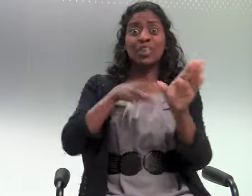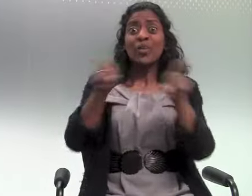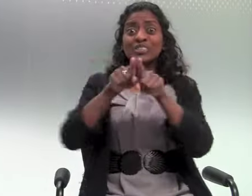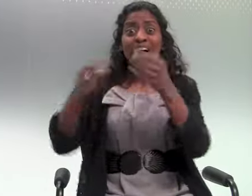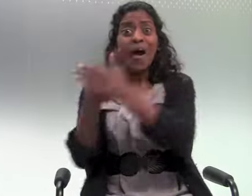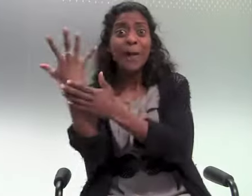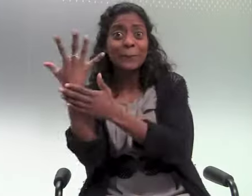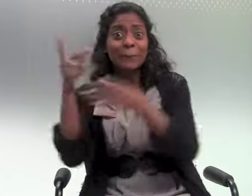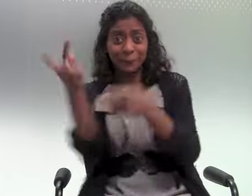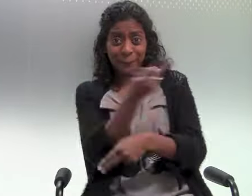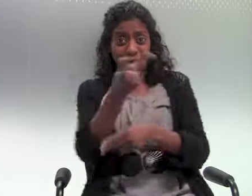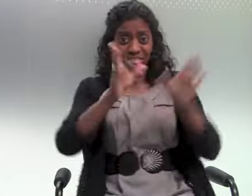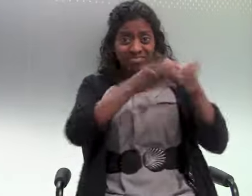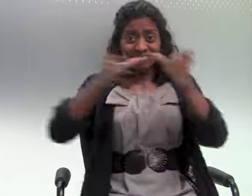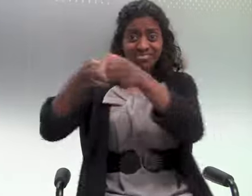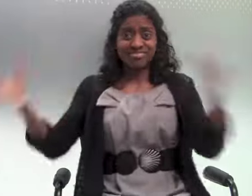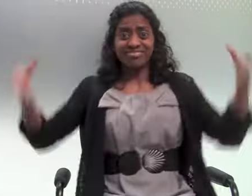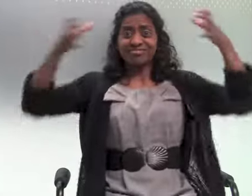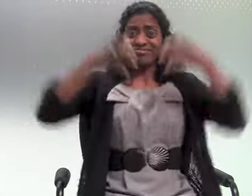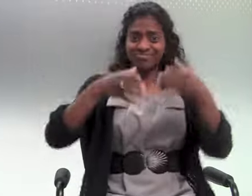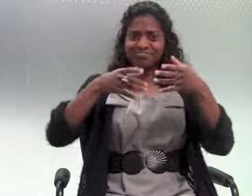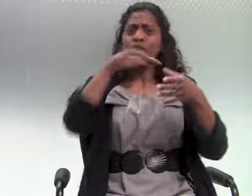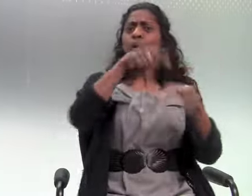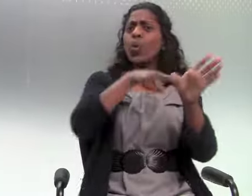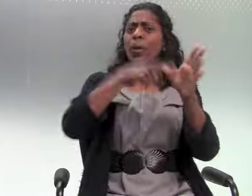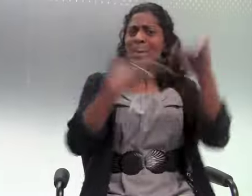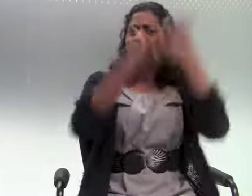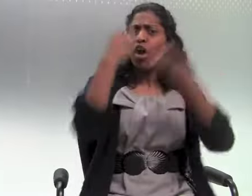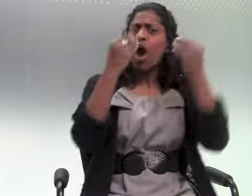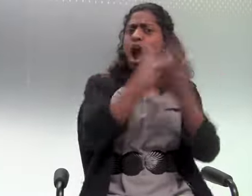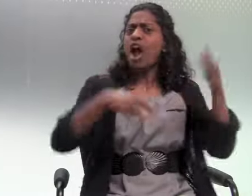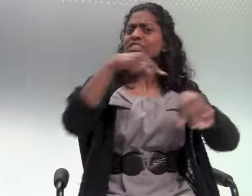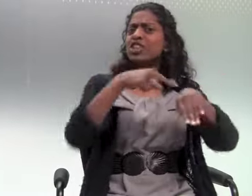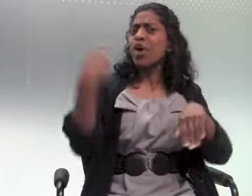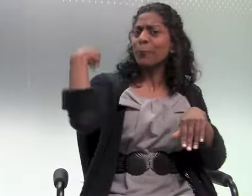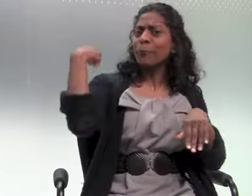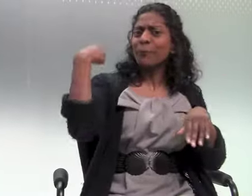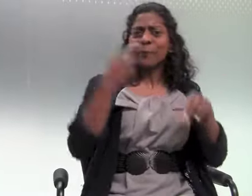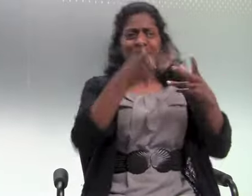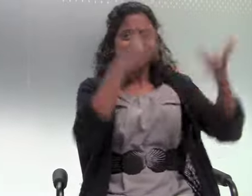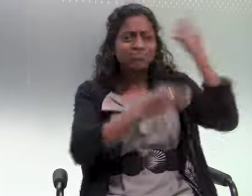led by the youth theatre and Hub actors and writers. The youth theatre incorporated what